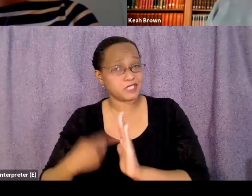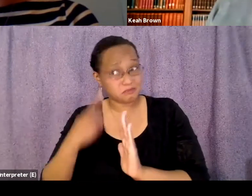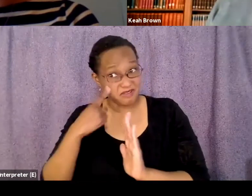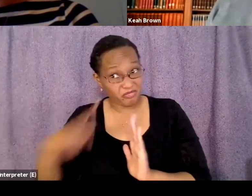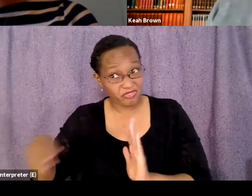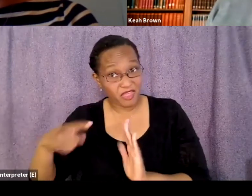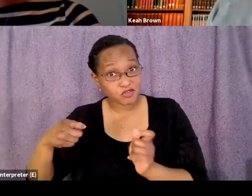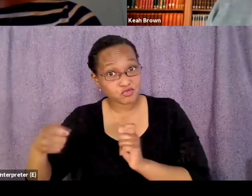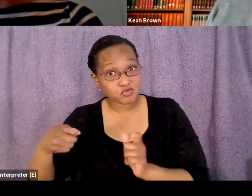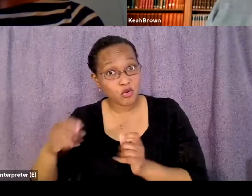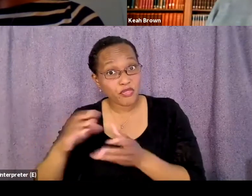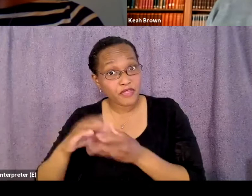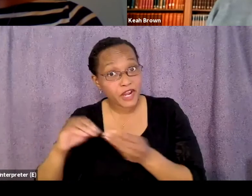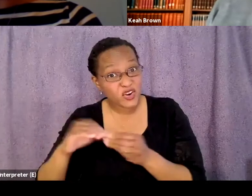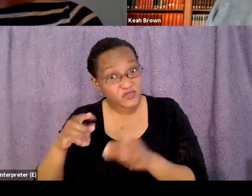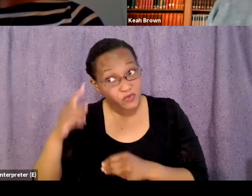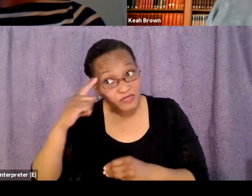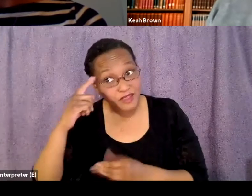you think it helps people understand disability more.